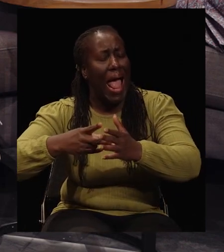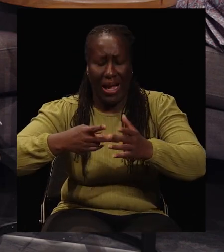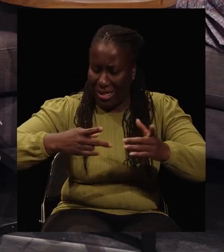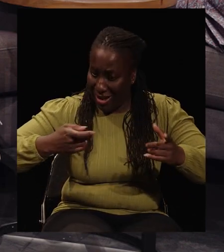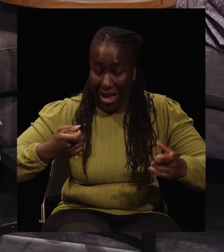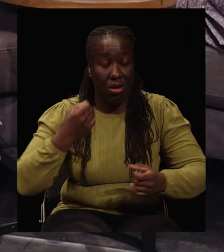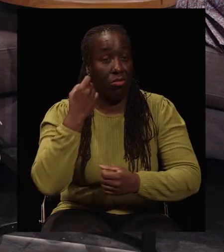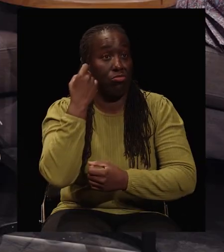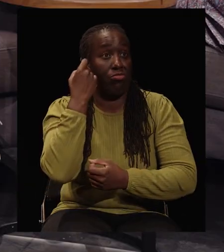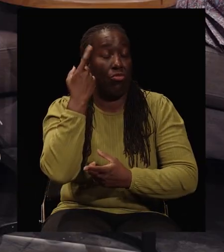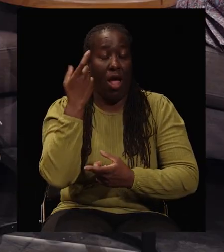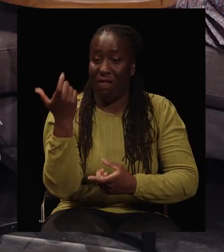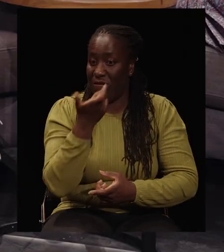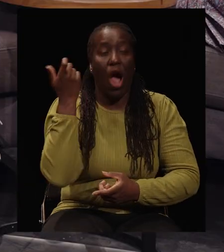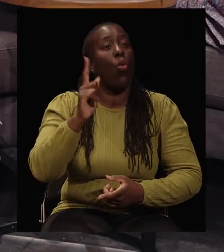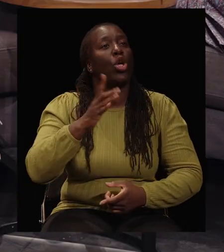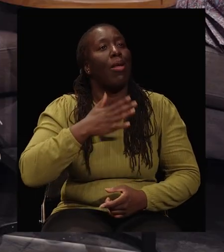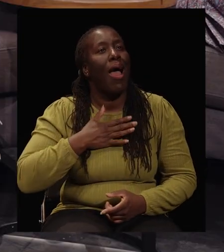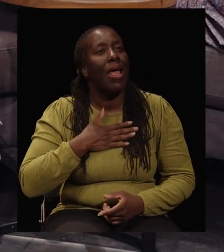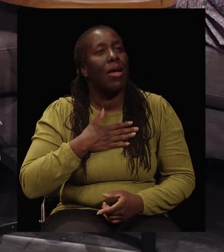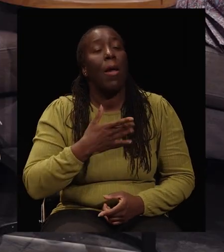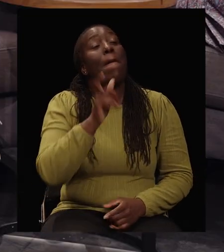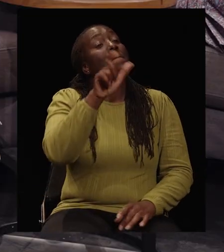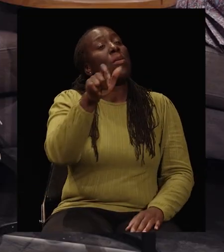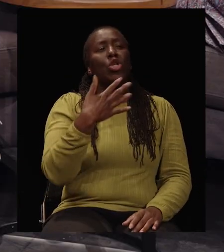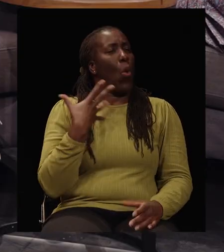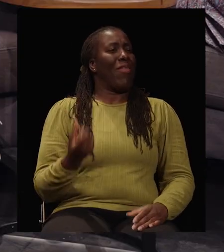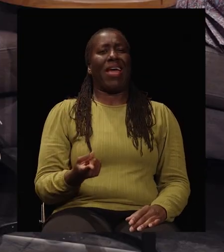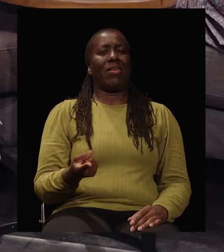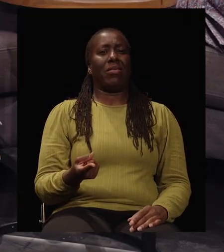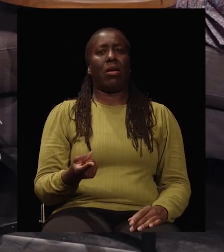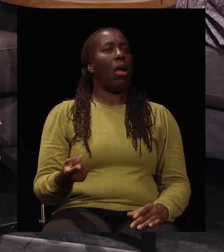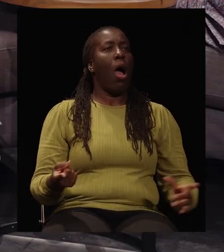And I think a lot of people don't have that and then they skip straight to, okay, I need to start making big money,